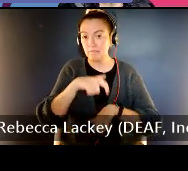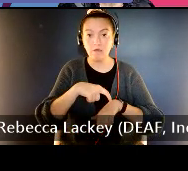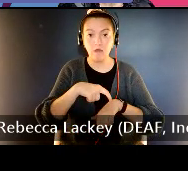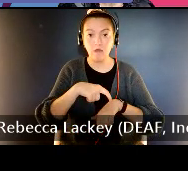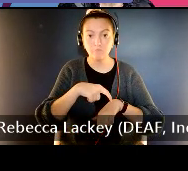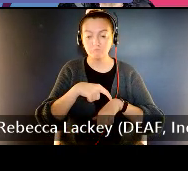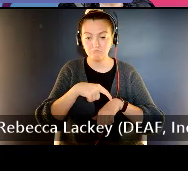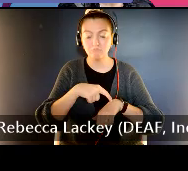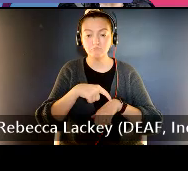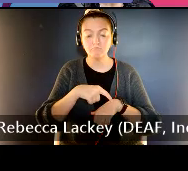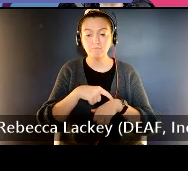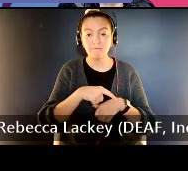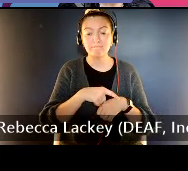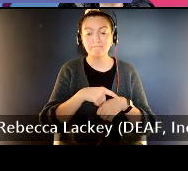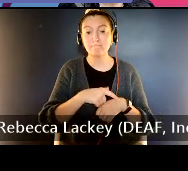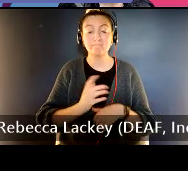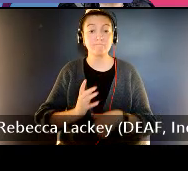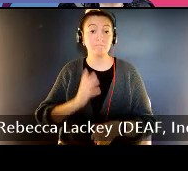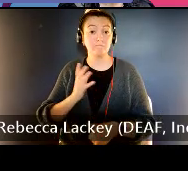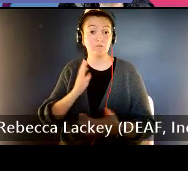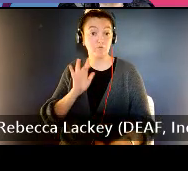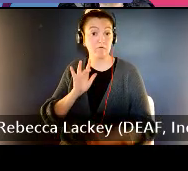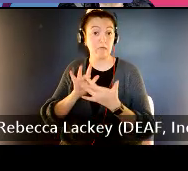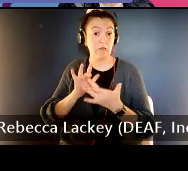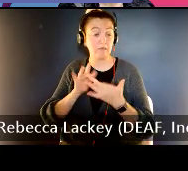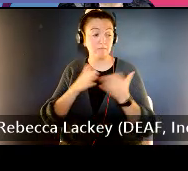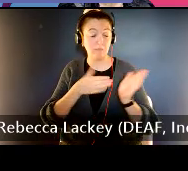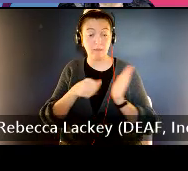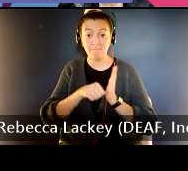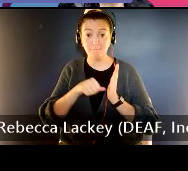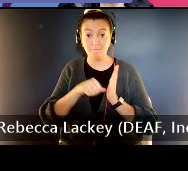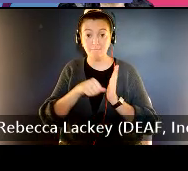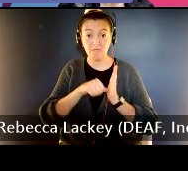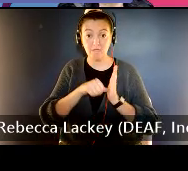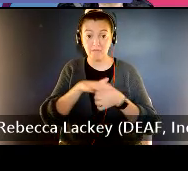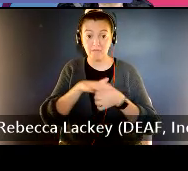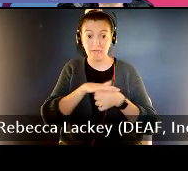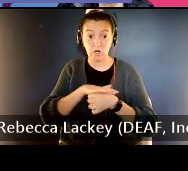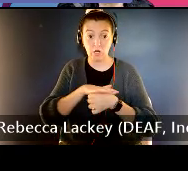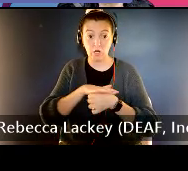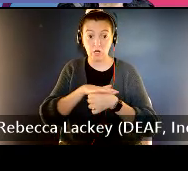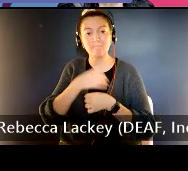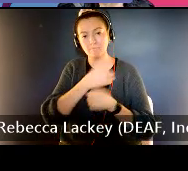The the official contact you will find on the web page for this area and he is on this meeting is Adam Spector.